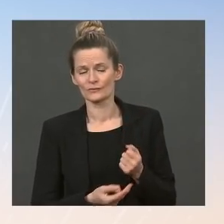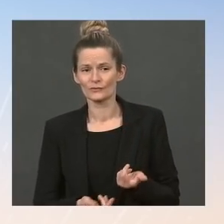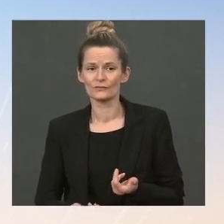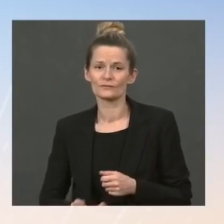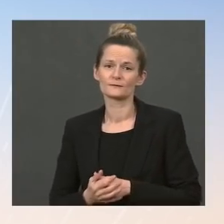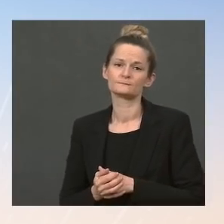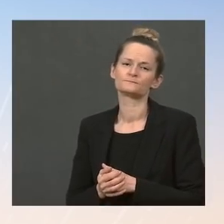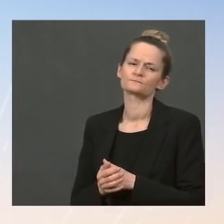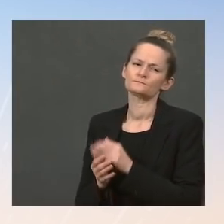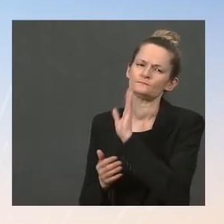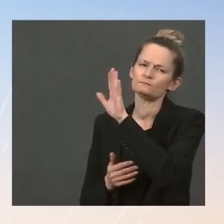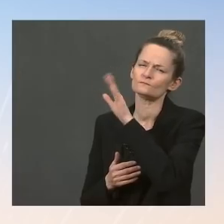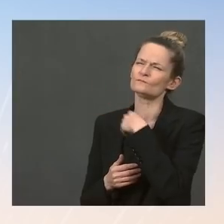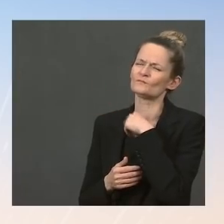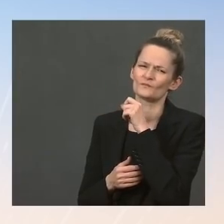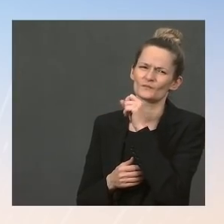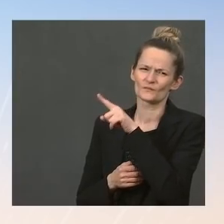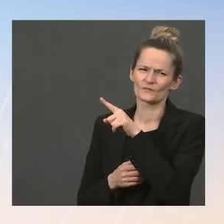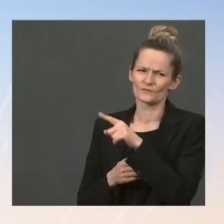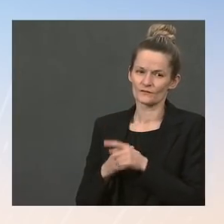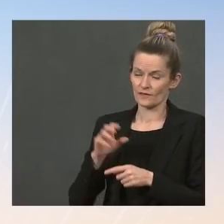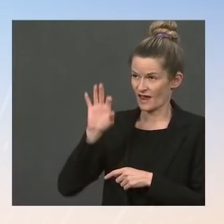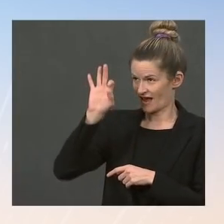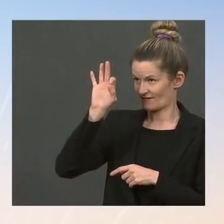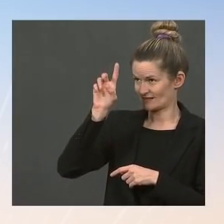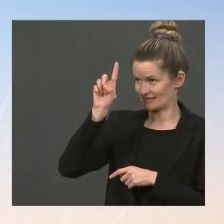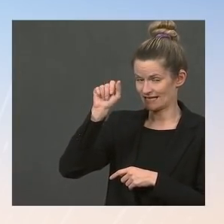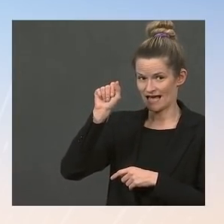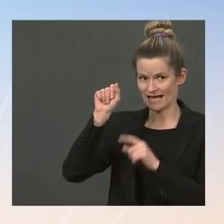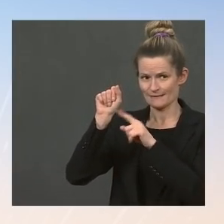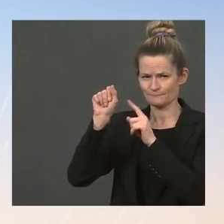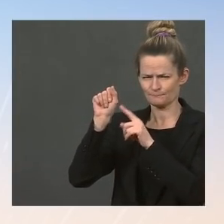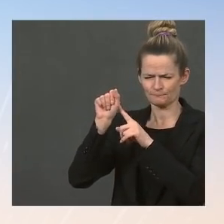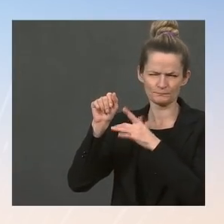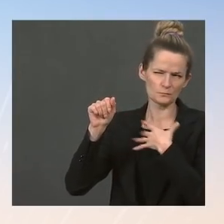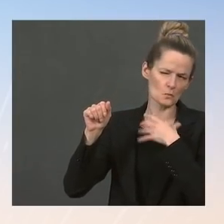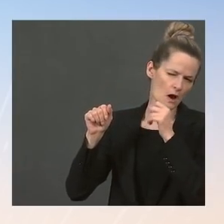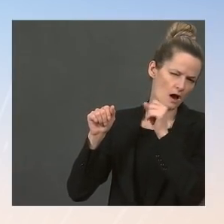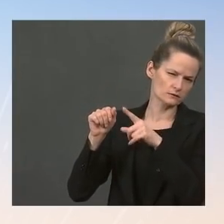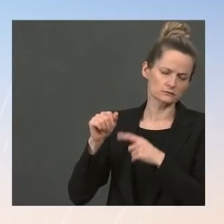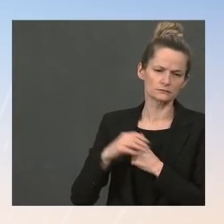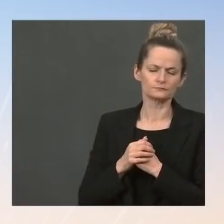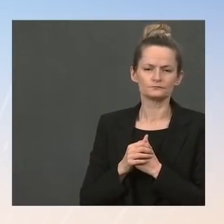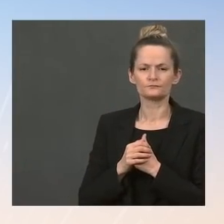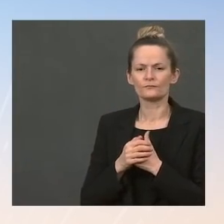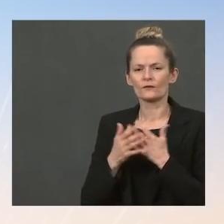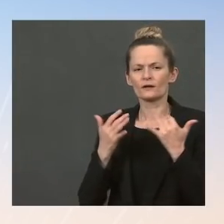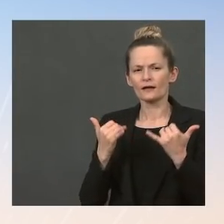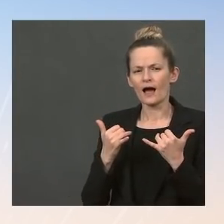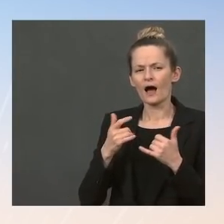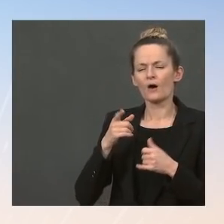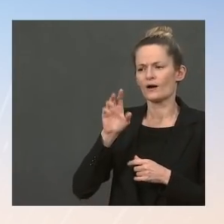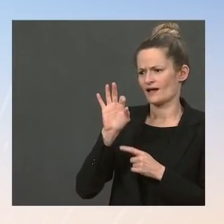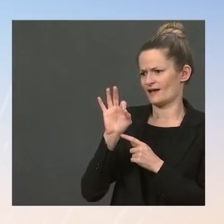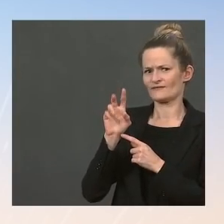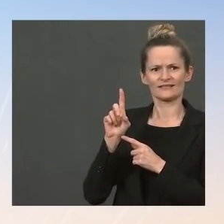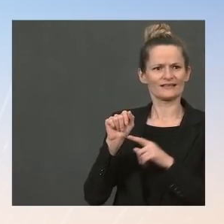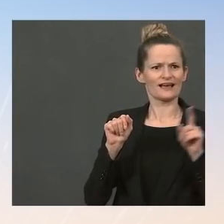I know you don't have a personnel announcement. Is the idea here that because they've got so much on their plate and they have a team that's been working on this stuff for a long time,